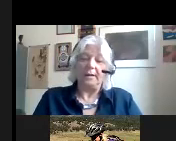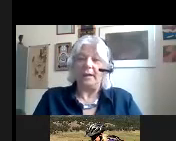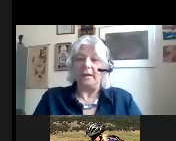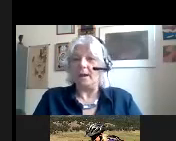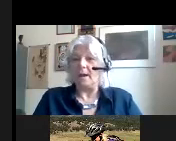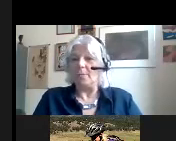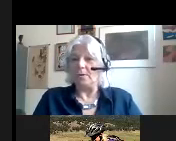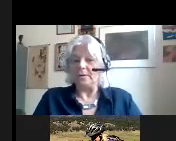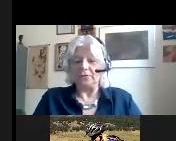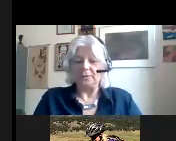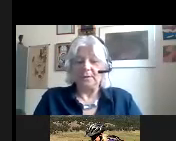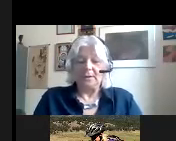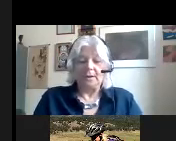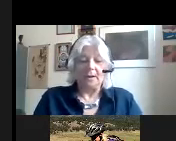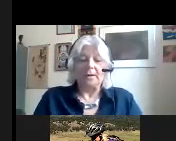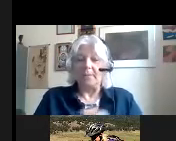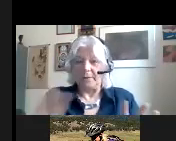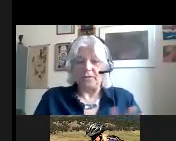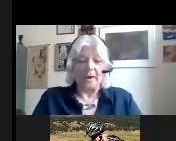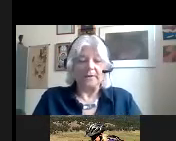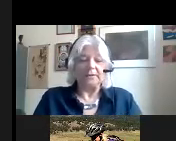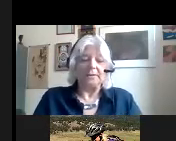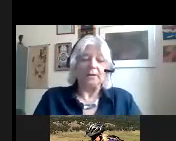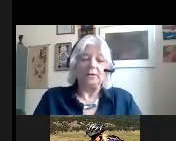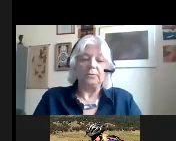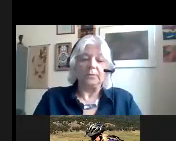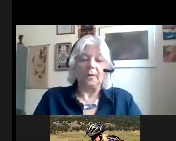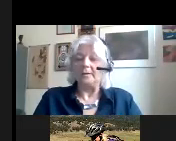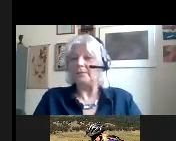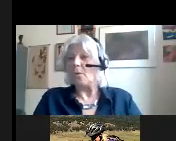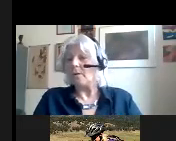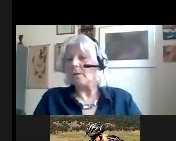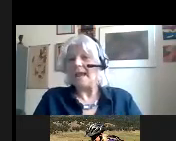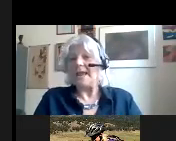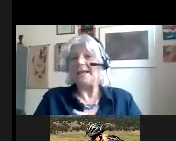high mortgage, compared to whites. This includes when credit score and